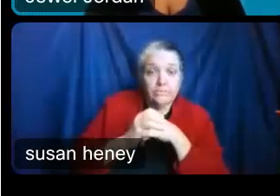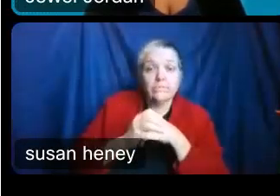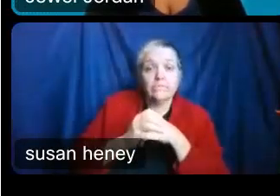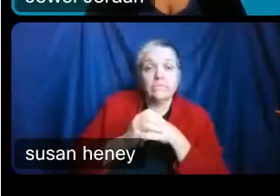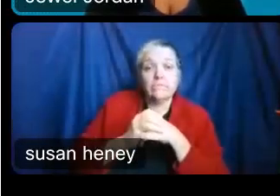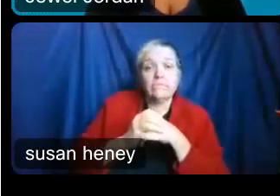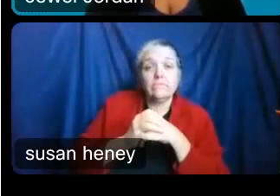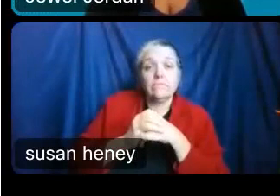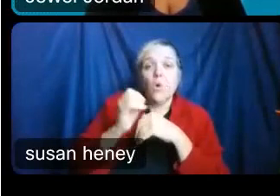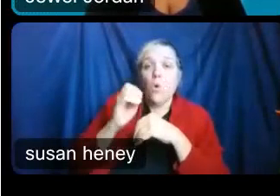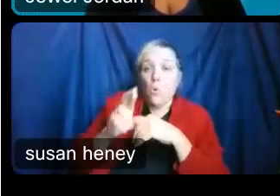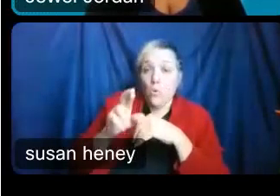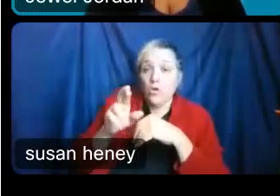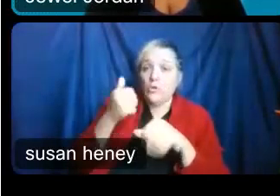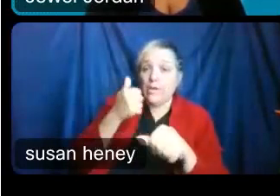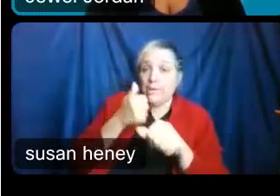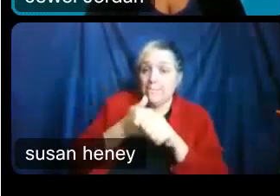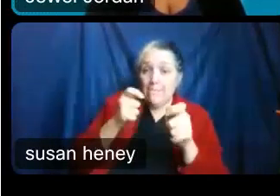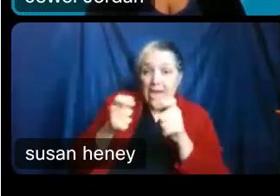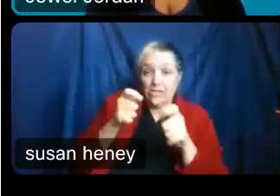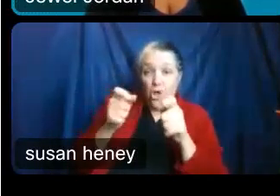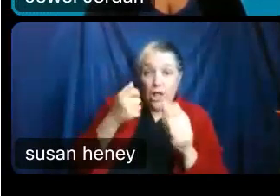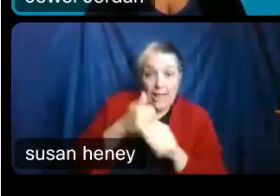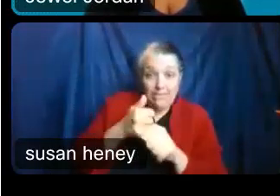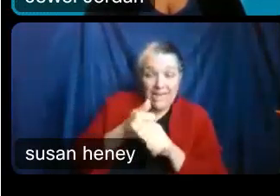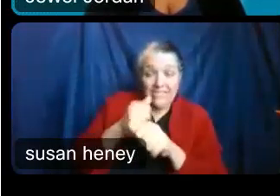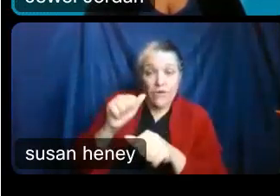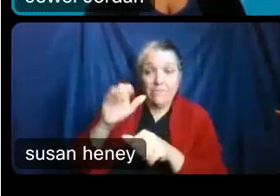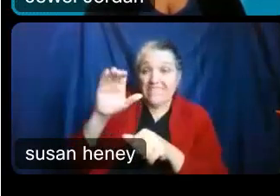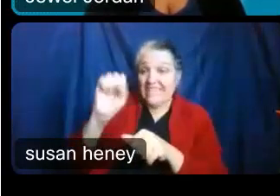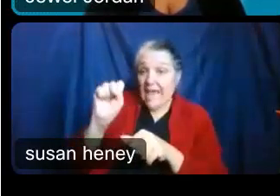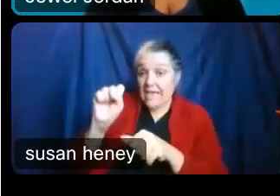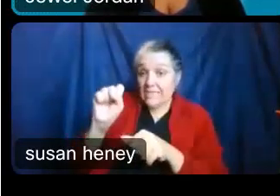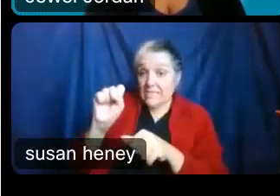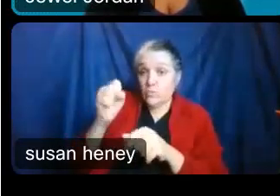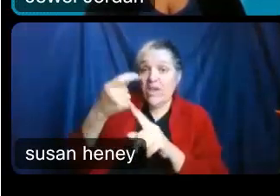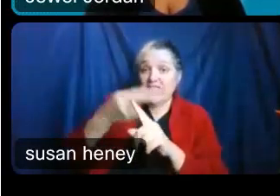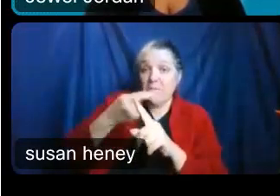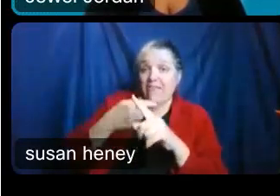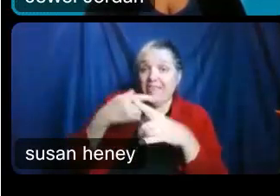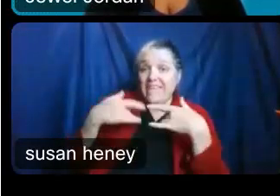manage all email updates from the ACS. Our monthly events and updates email will alert